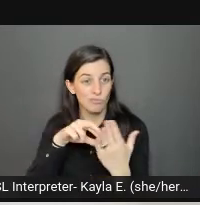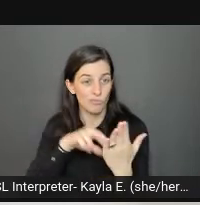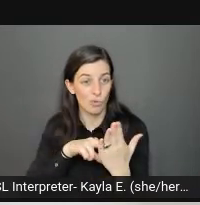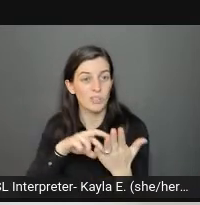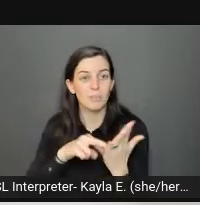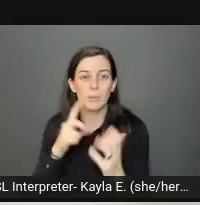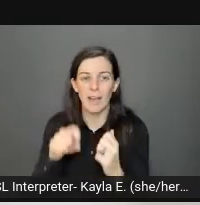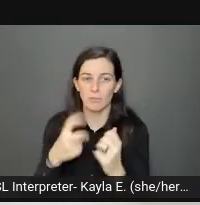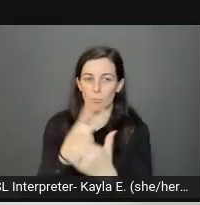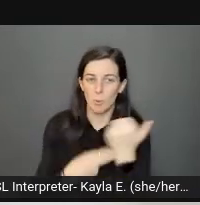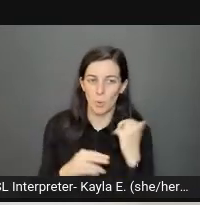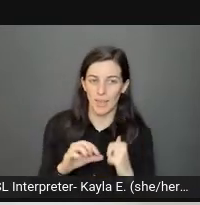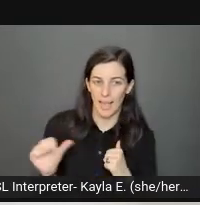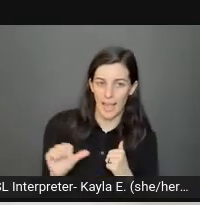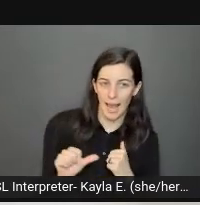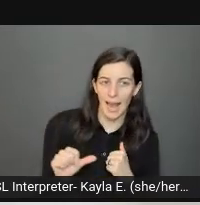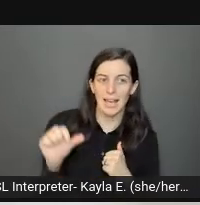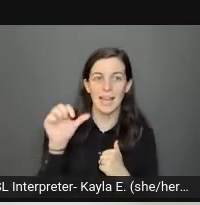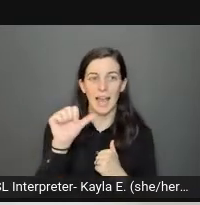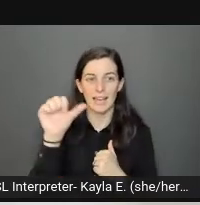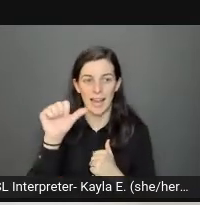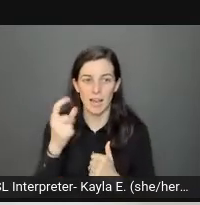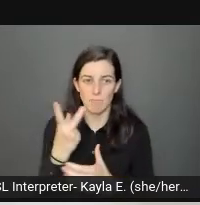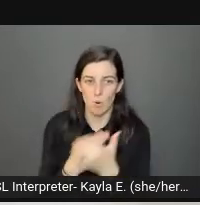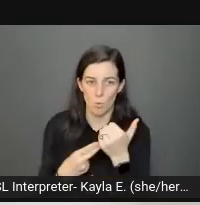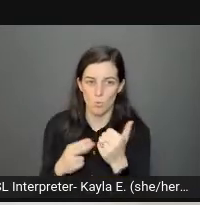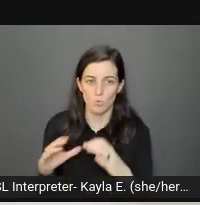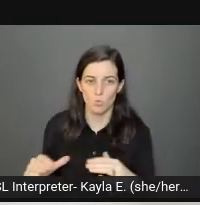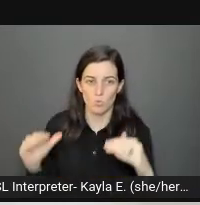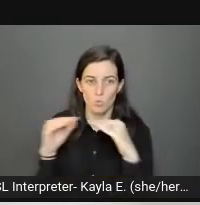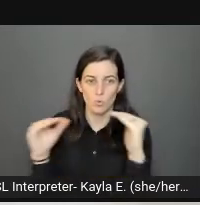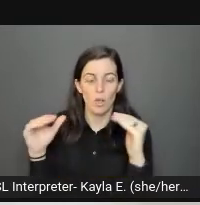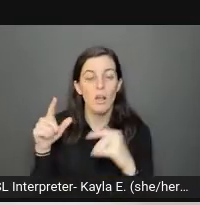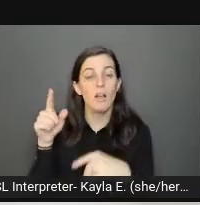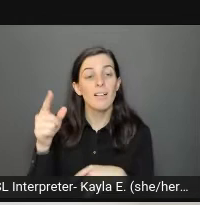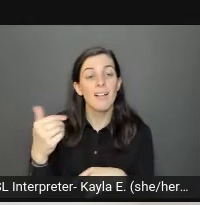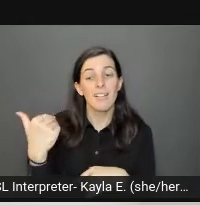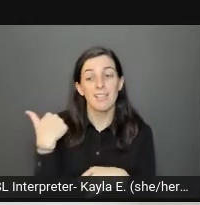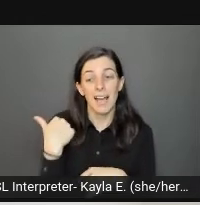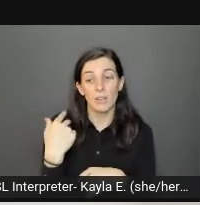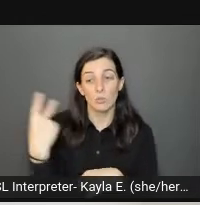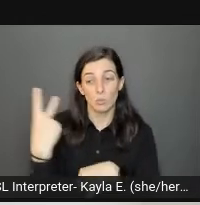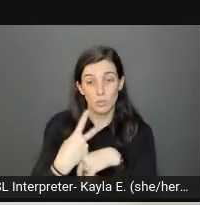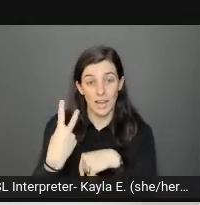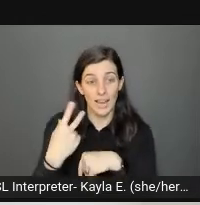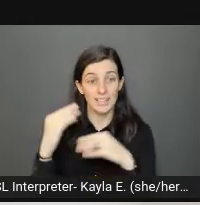AAA, as we know and I'm sure that we've heard it in the last two days, is much more strict.